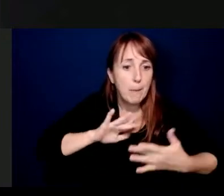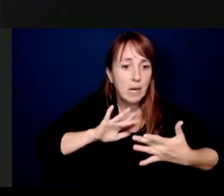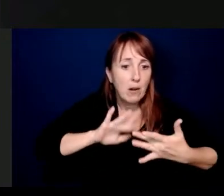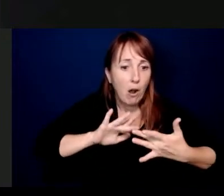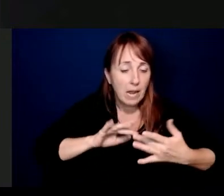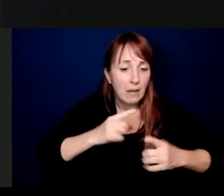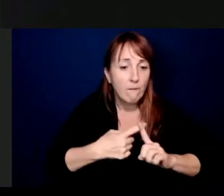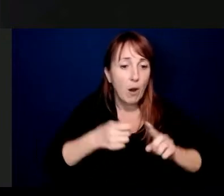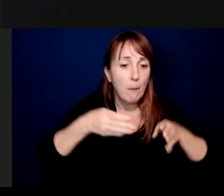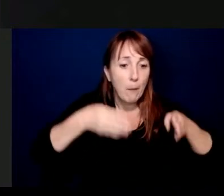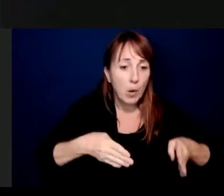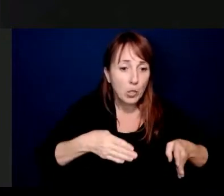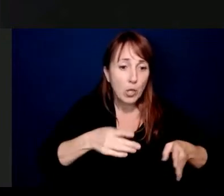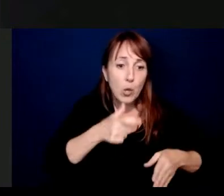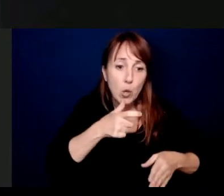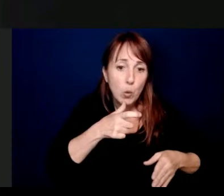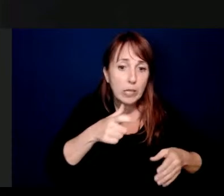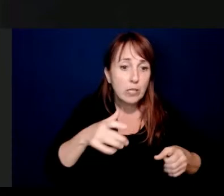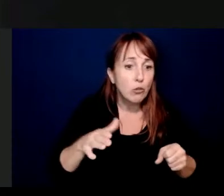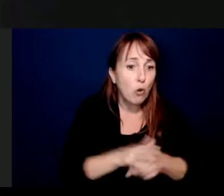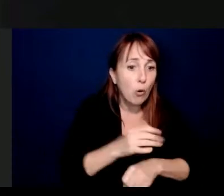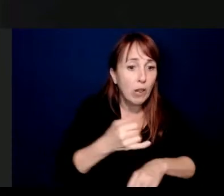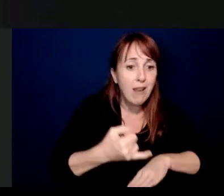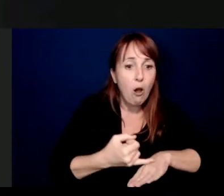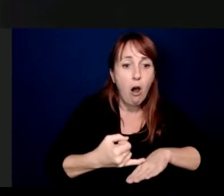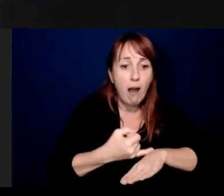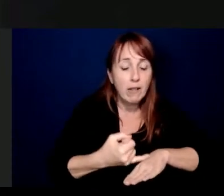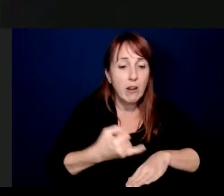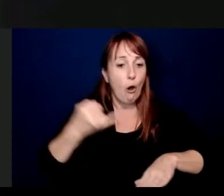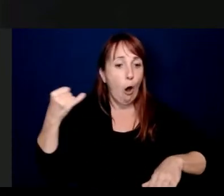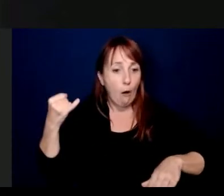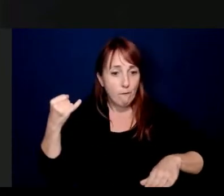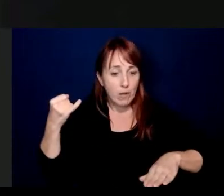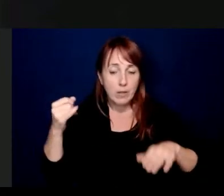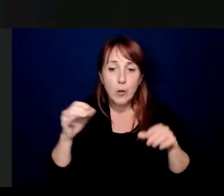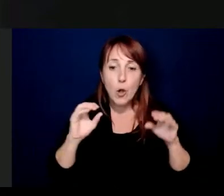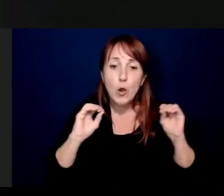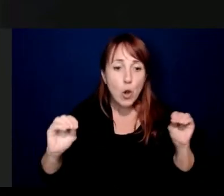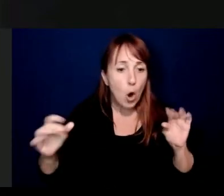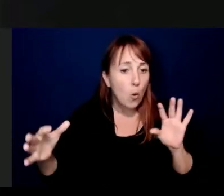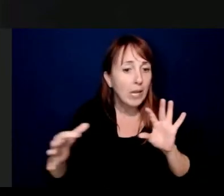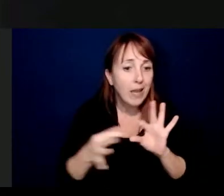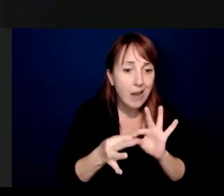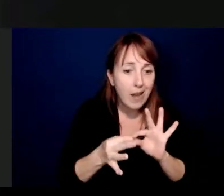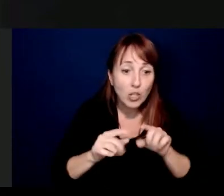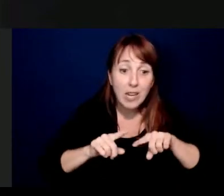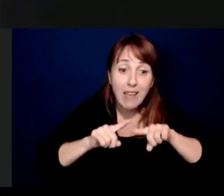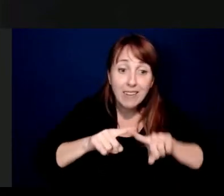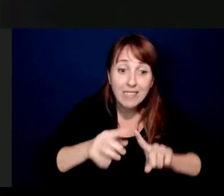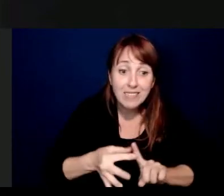who's totally off island has no connection other than their website.